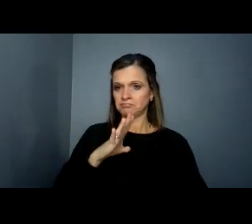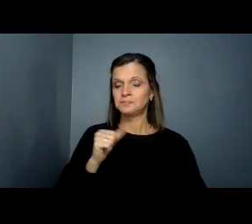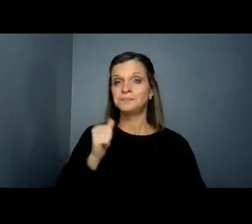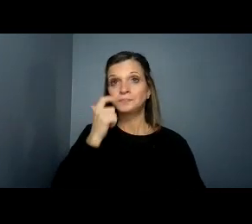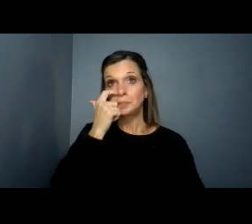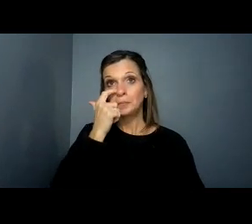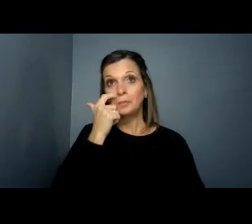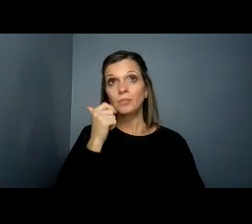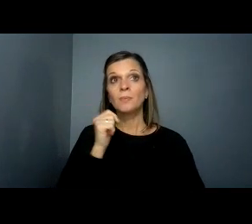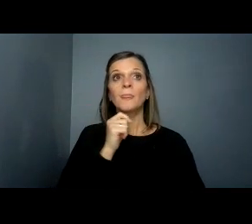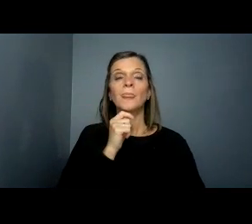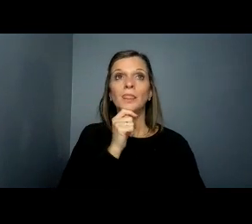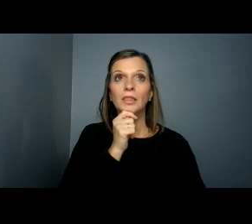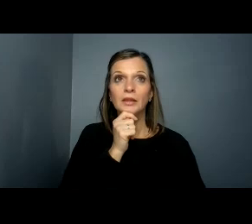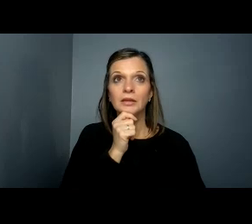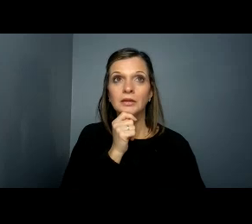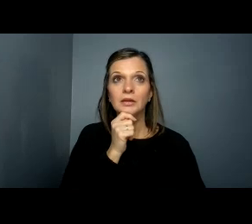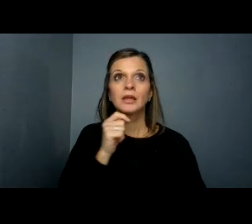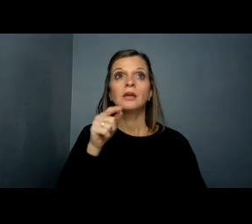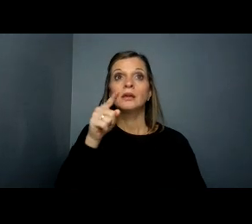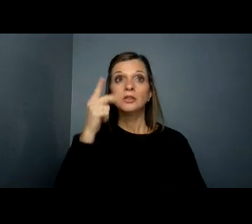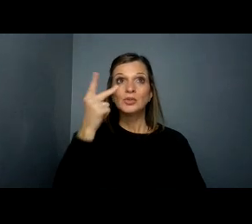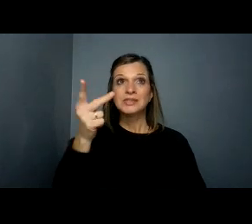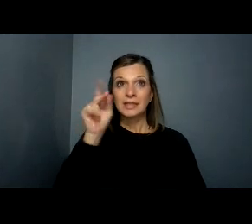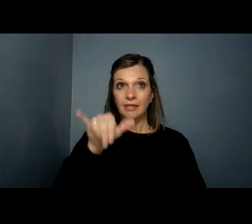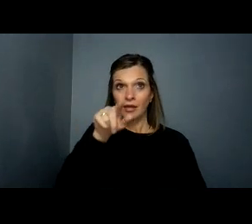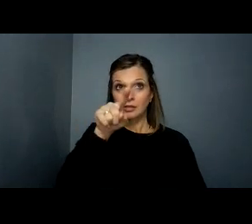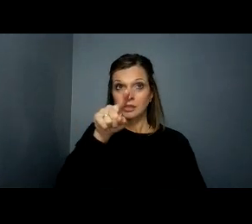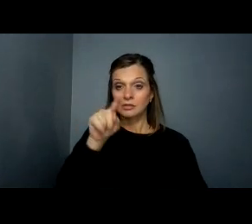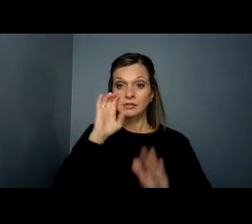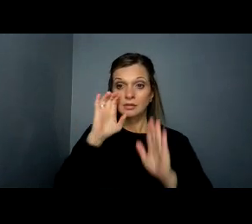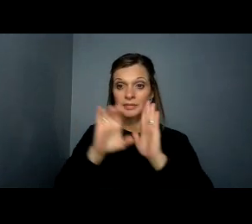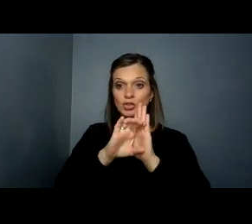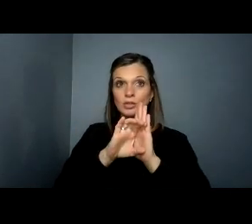Let me get let me hear a little bit. You see this right here. I hope you all can see that.